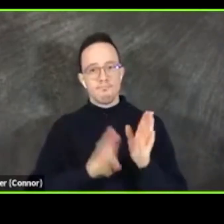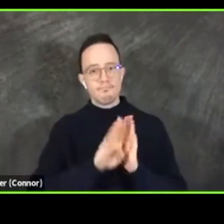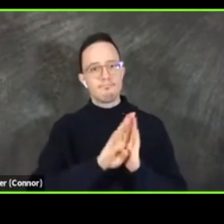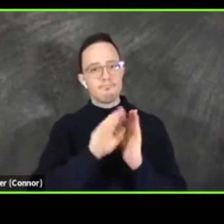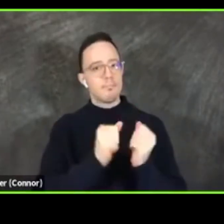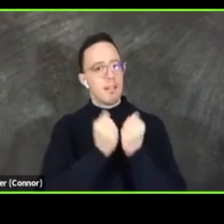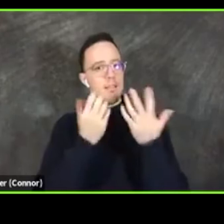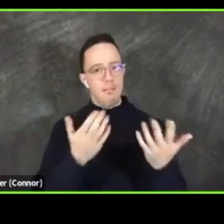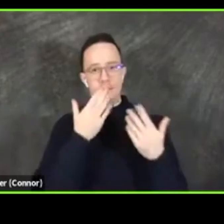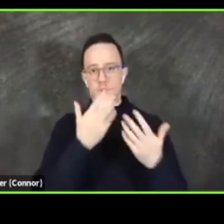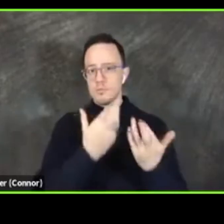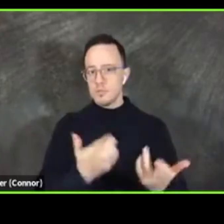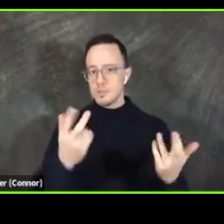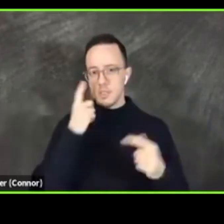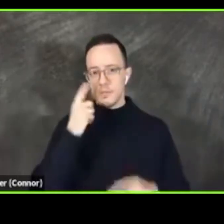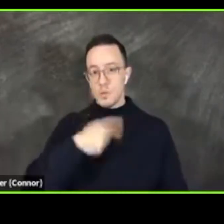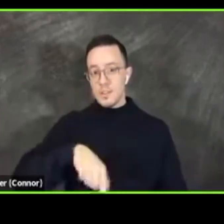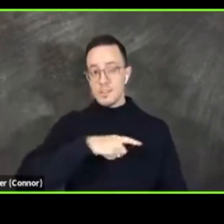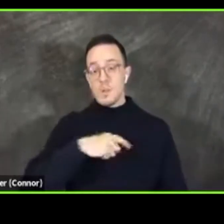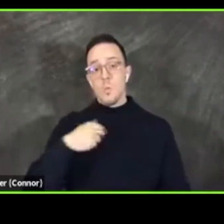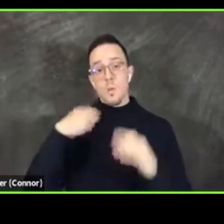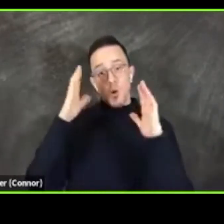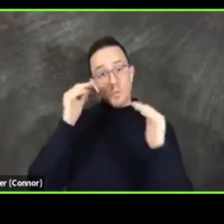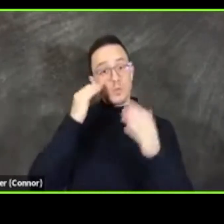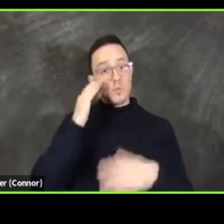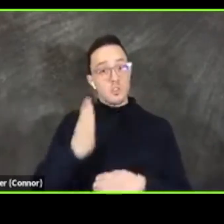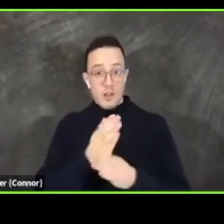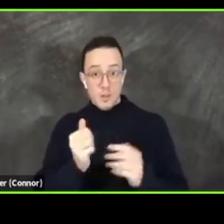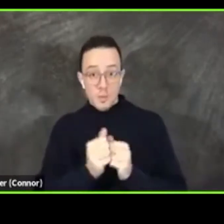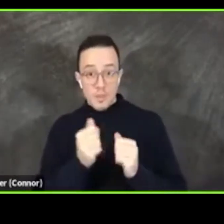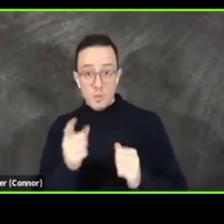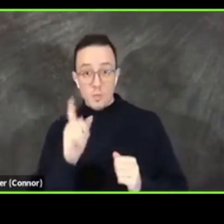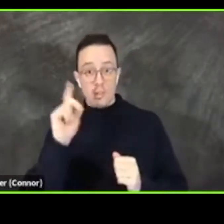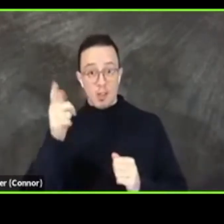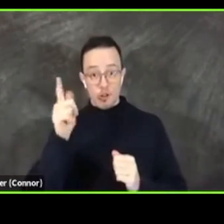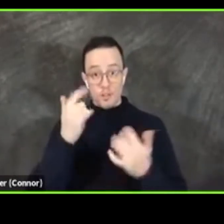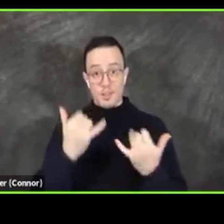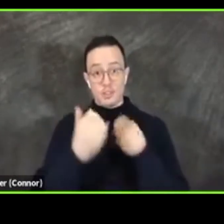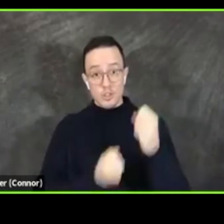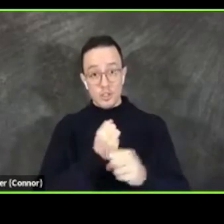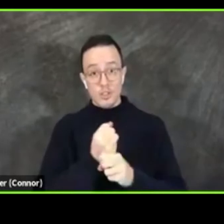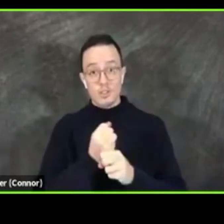WE HOPE TO SHARE SOME OF THOSE WITH YOU LATER ON THIS YEAR, BUT TODAY OF THOSE